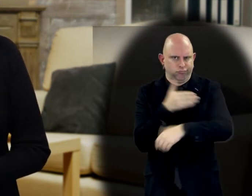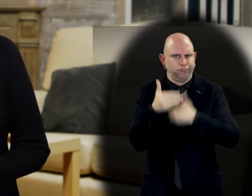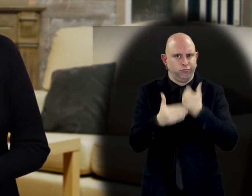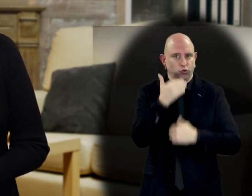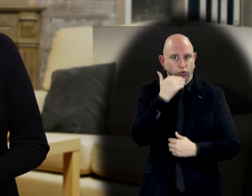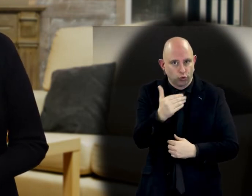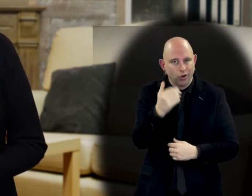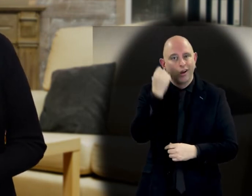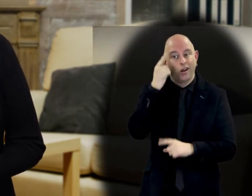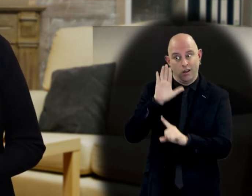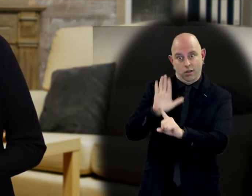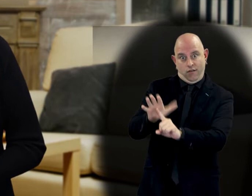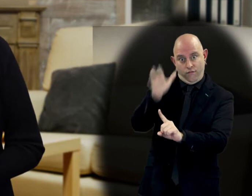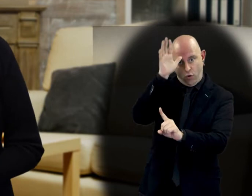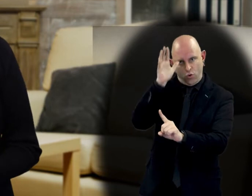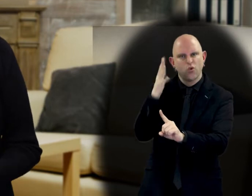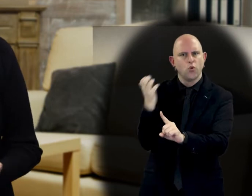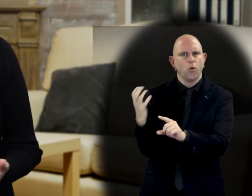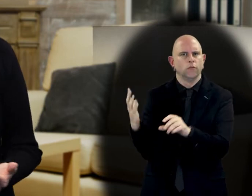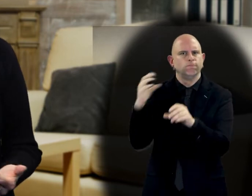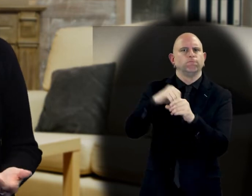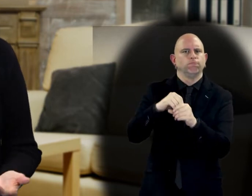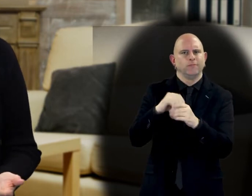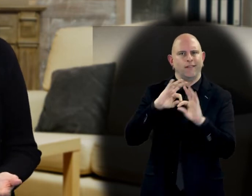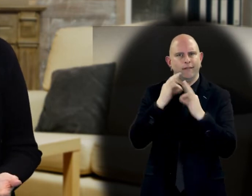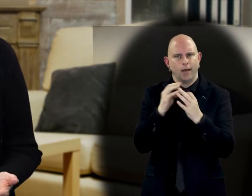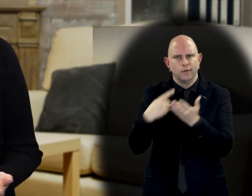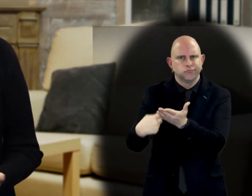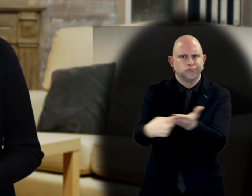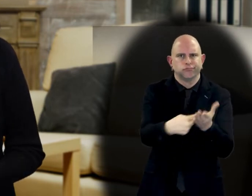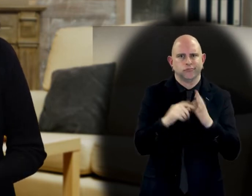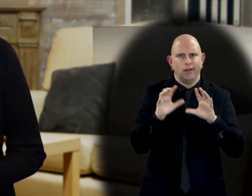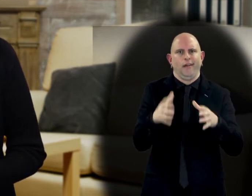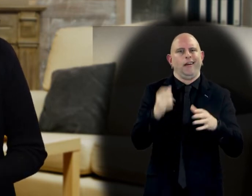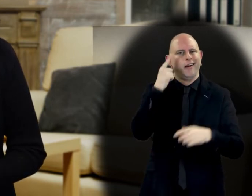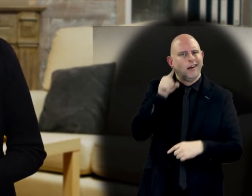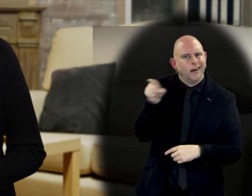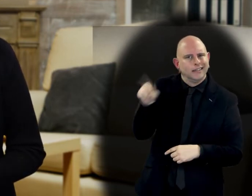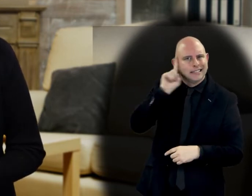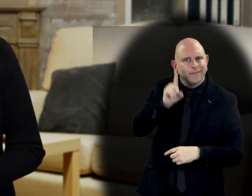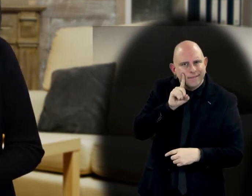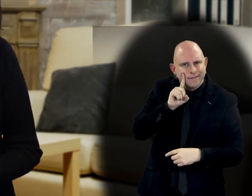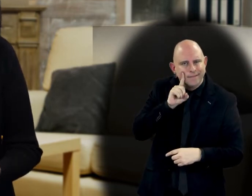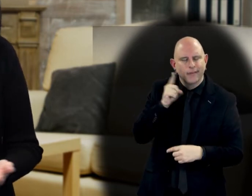He's Deaf and didn't want to use a local interpreter for privacy reasons.